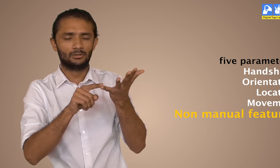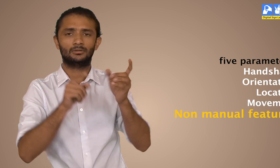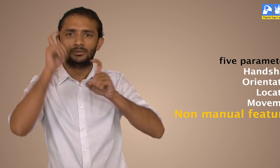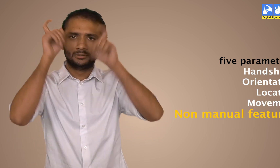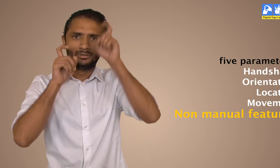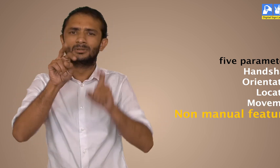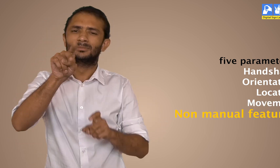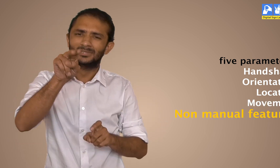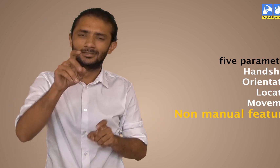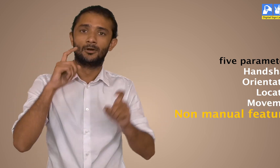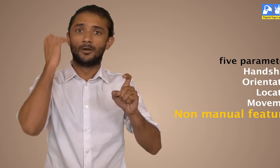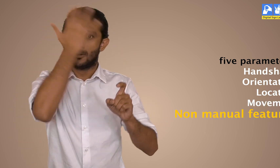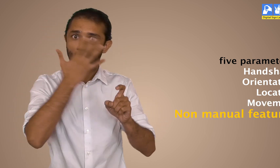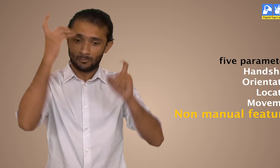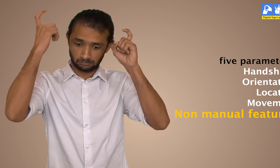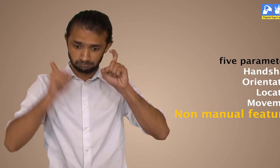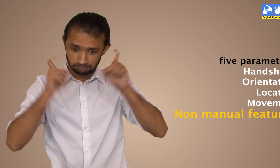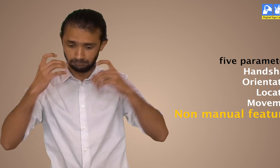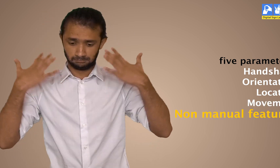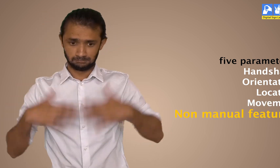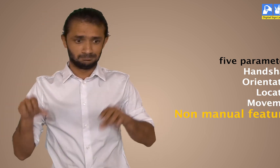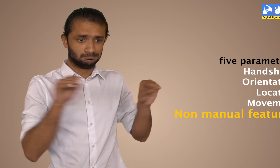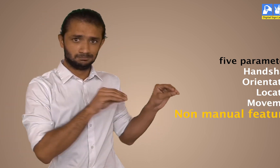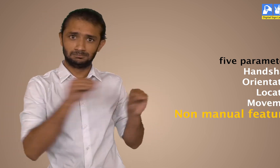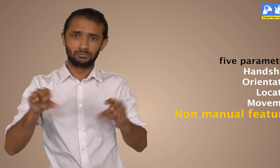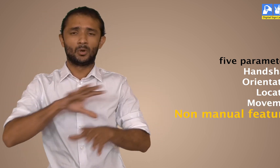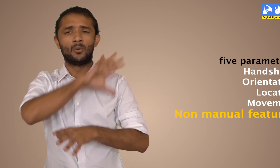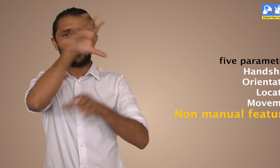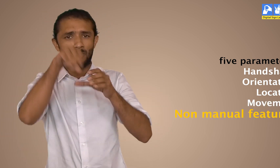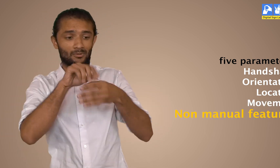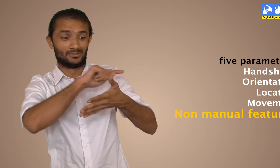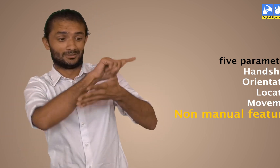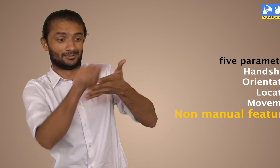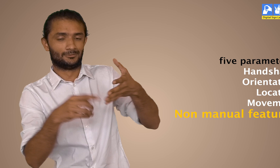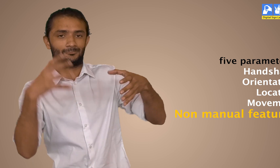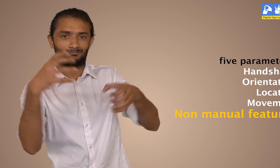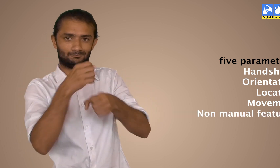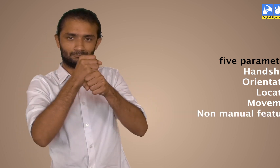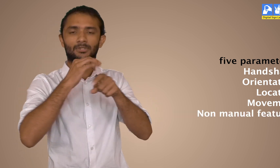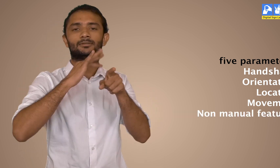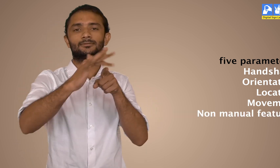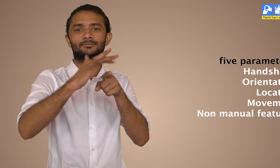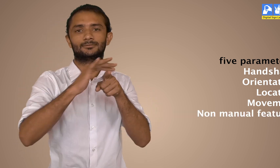Non manual features- Facial Expressions must justify the signs.